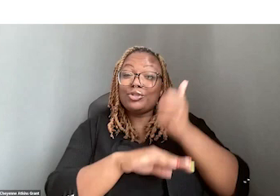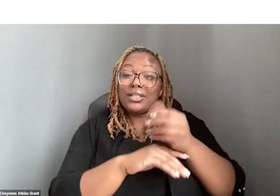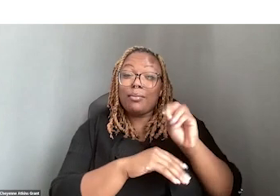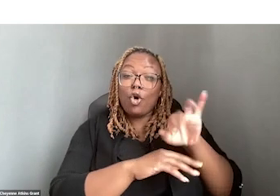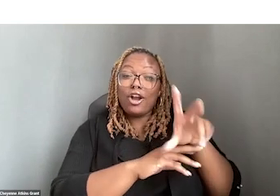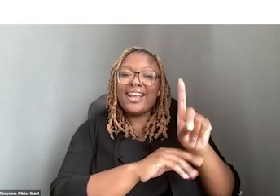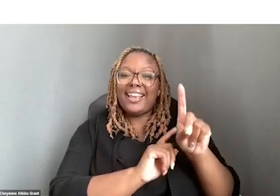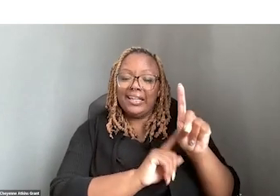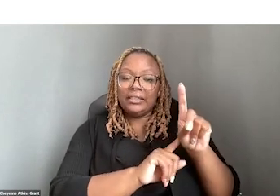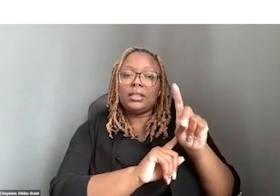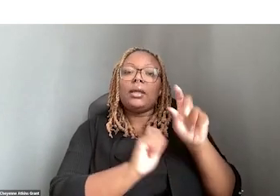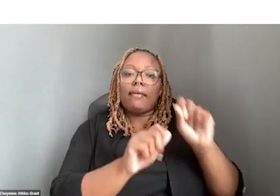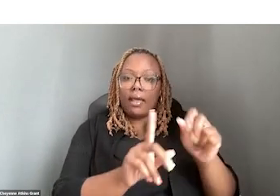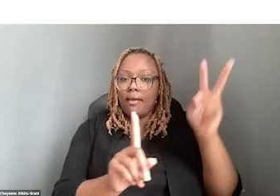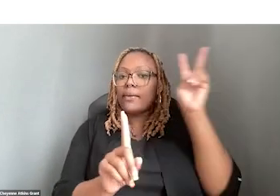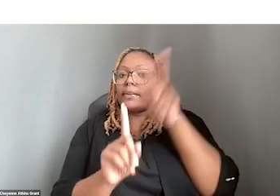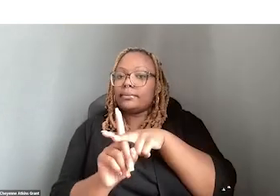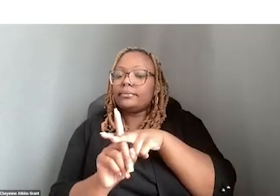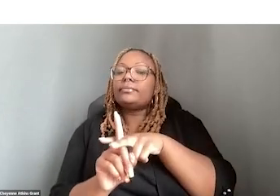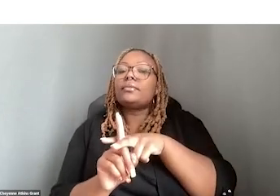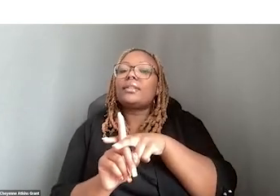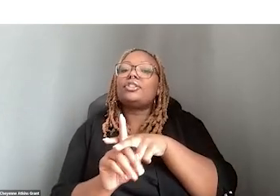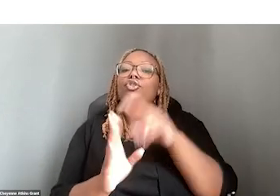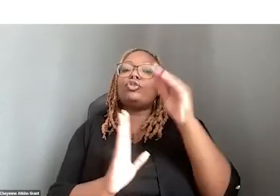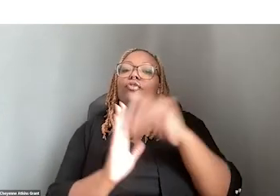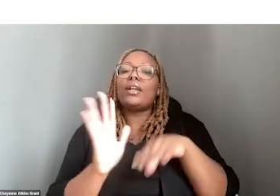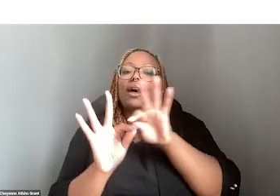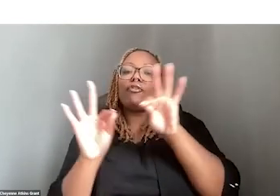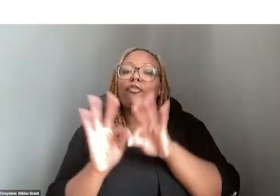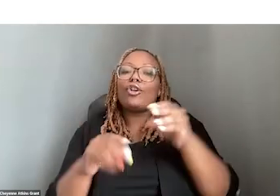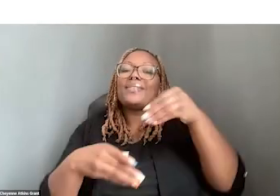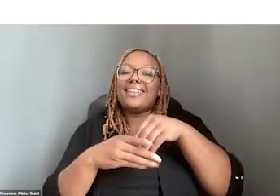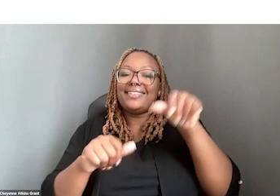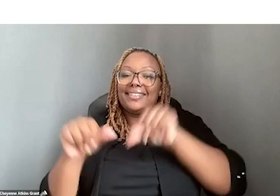you can use it to pre-fill out forms in SciENcv. And we'll take a look at that.